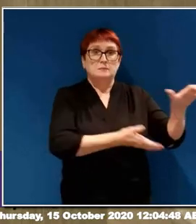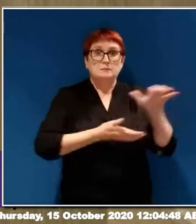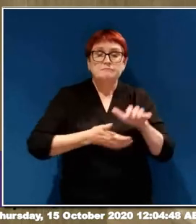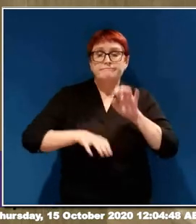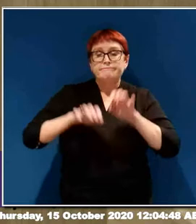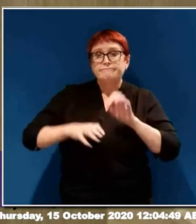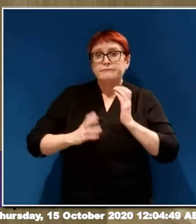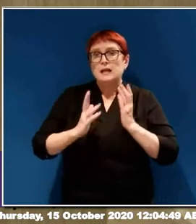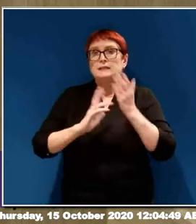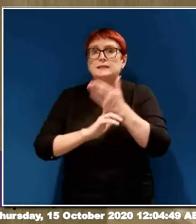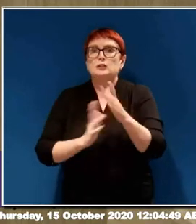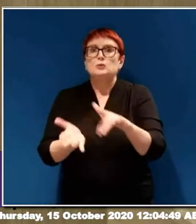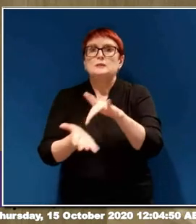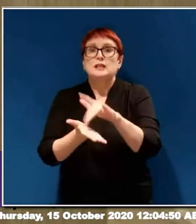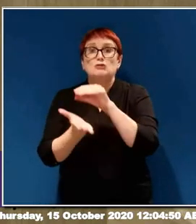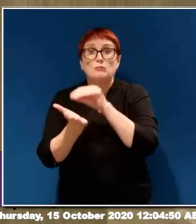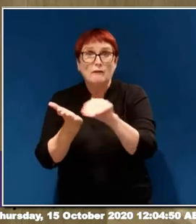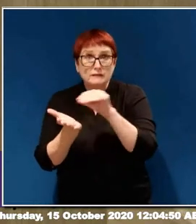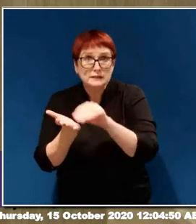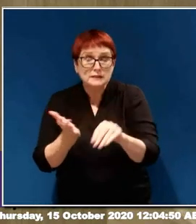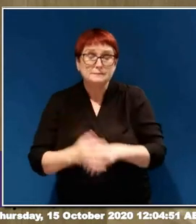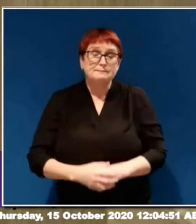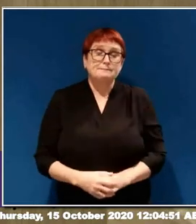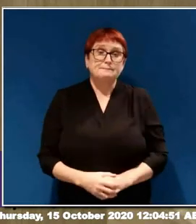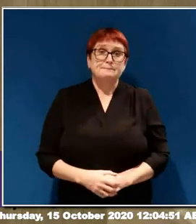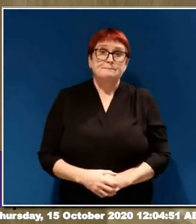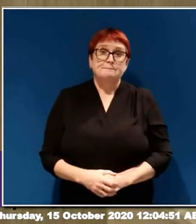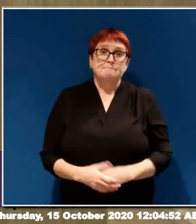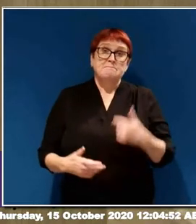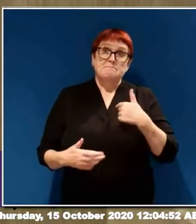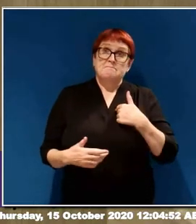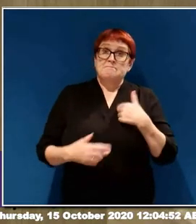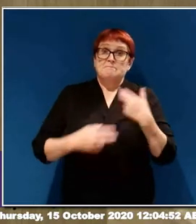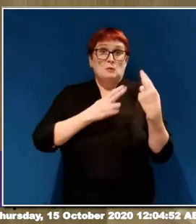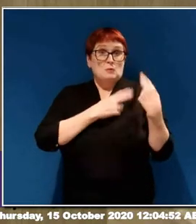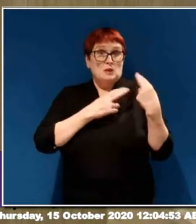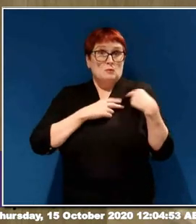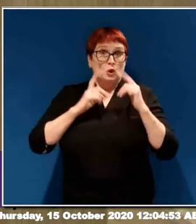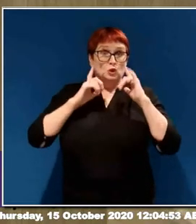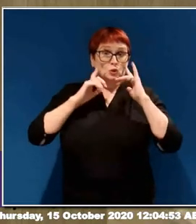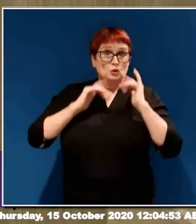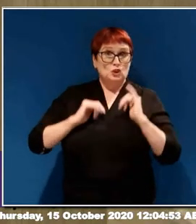We monitor the Adjustment Information Management System